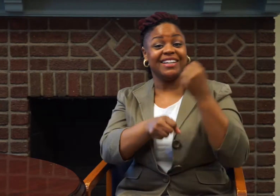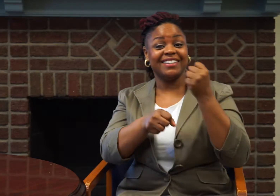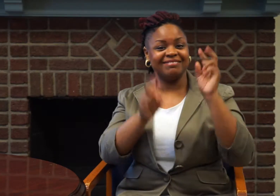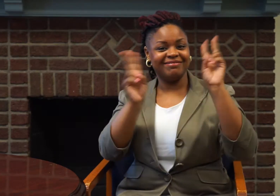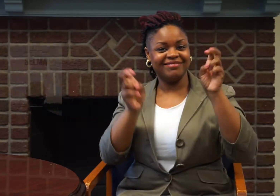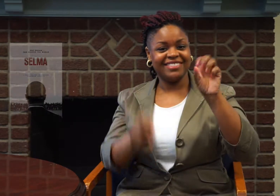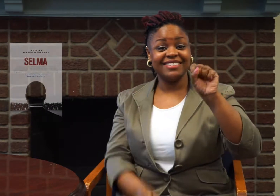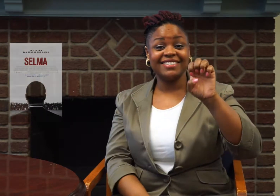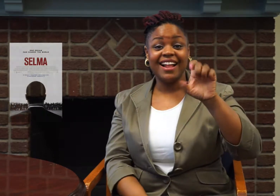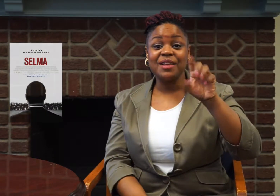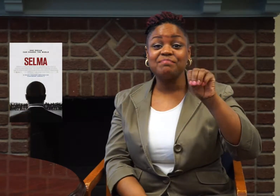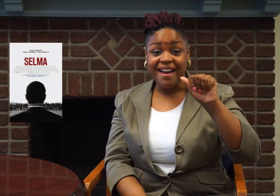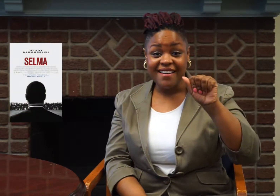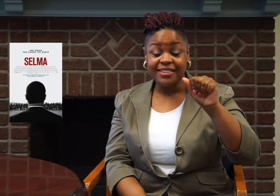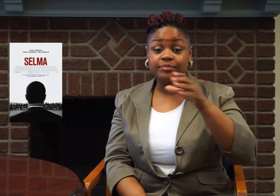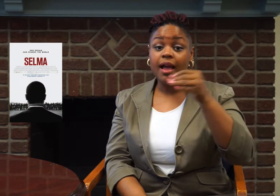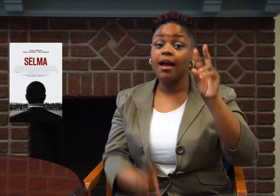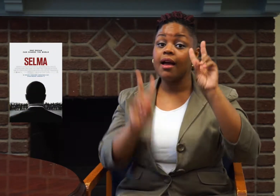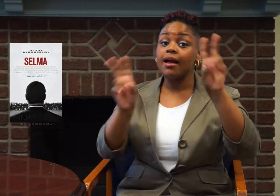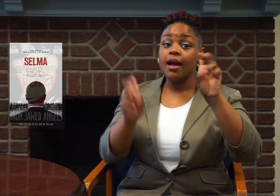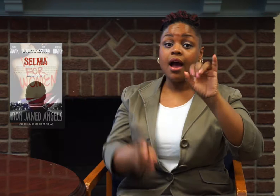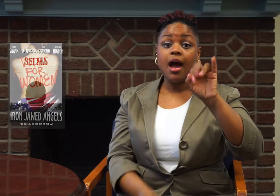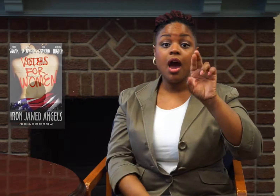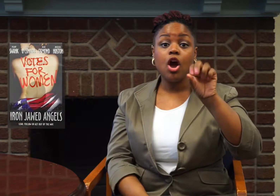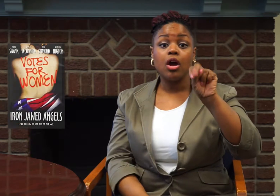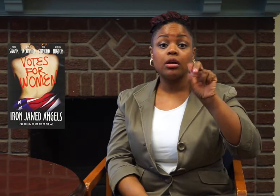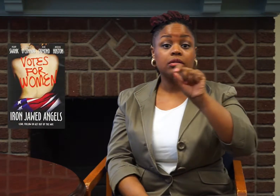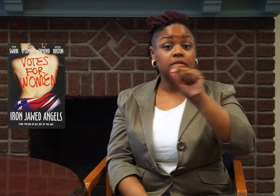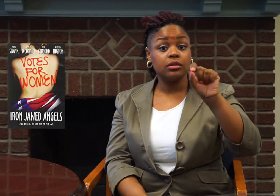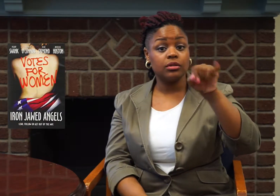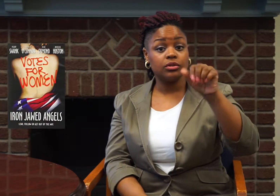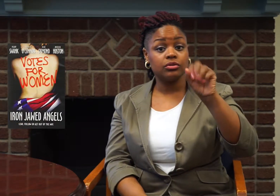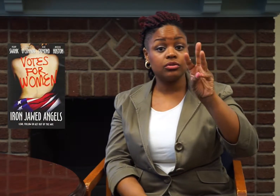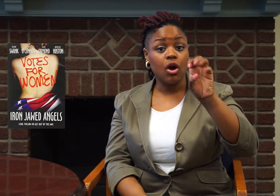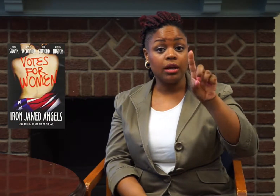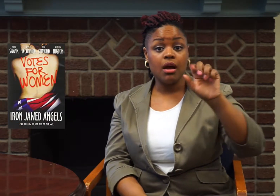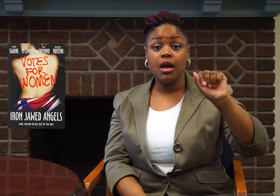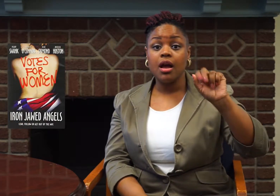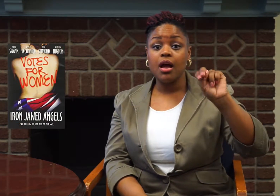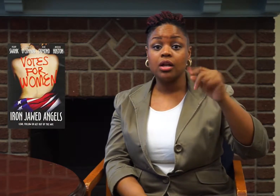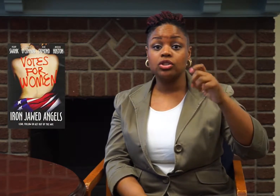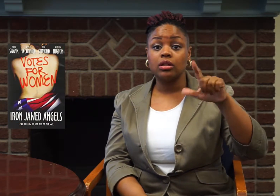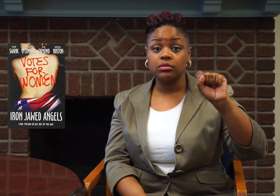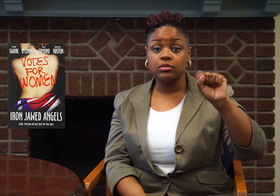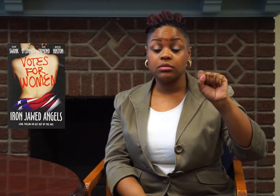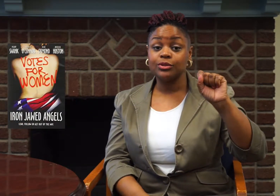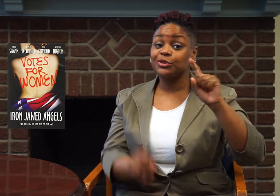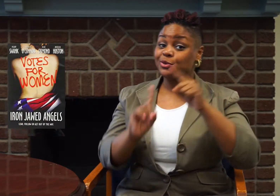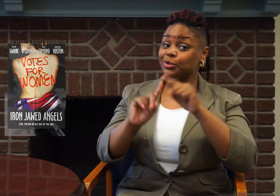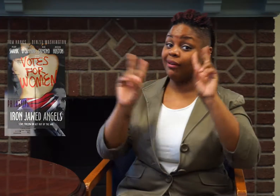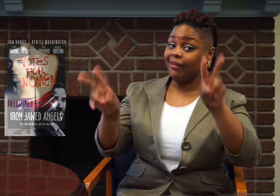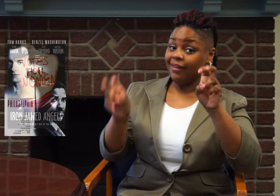from the award-winning Selma, to the film Iron-Jawed Angels,